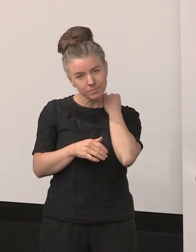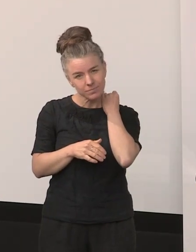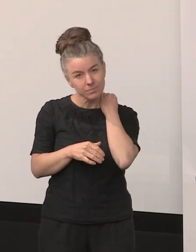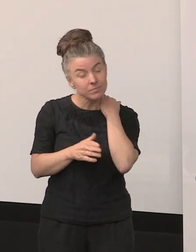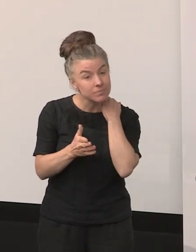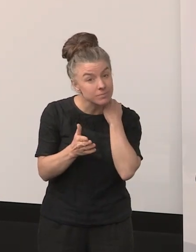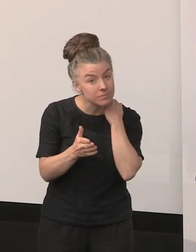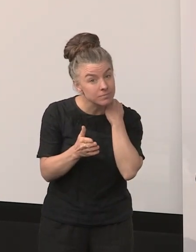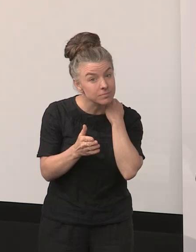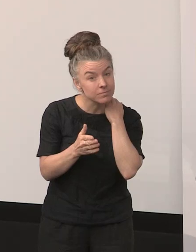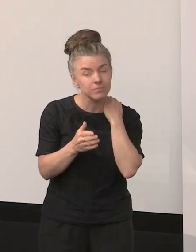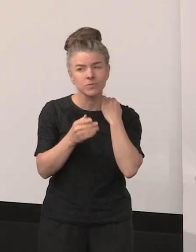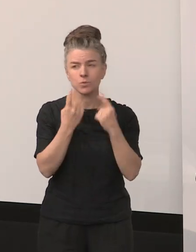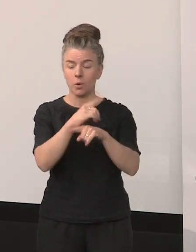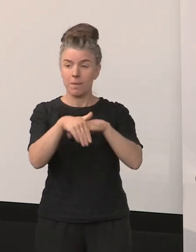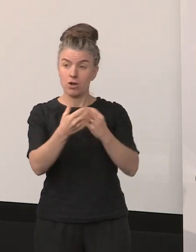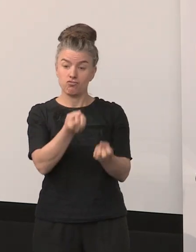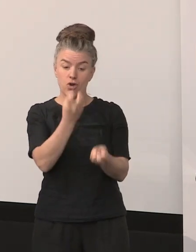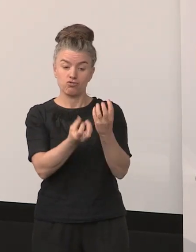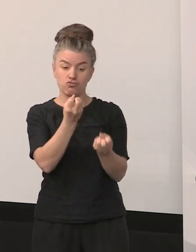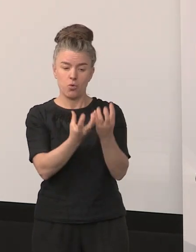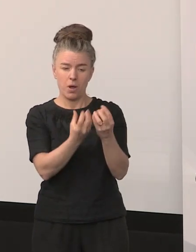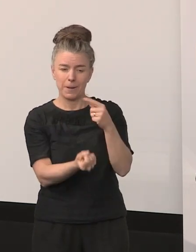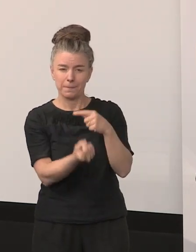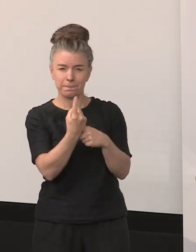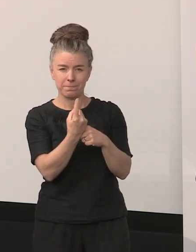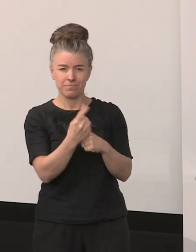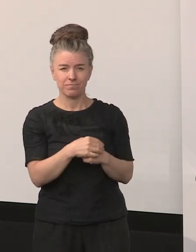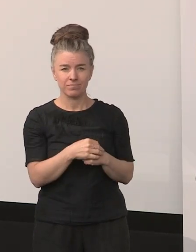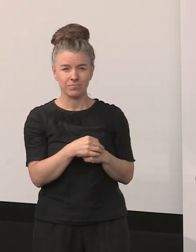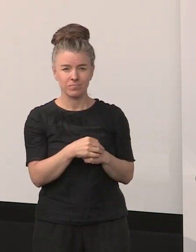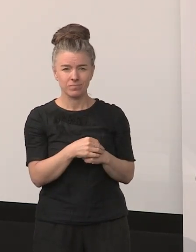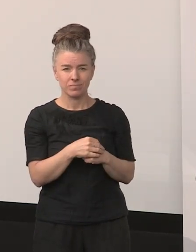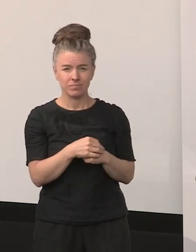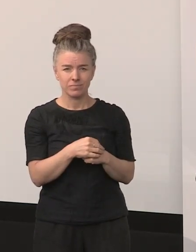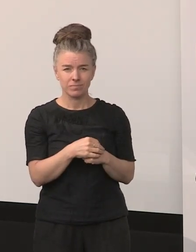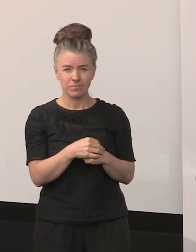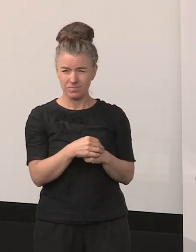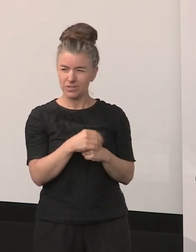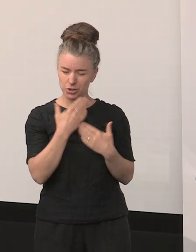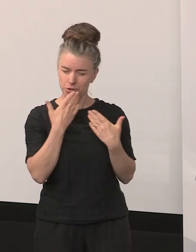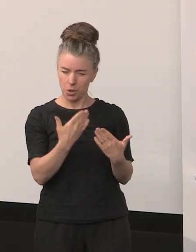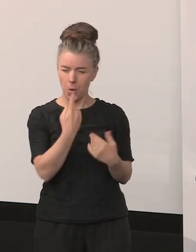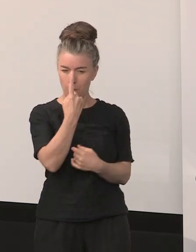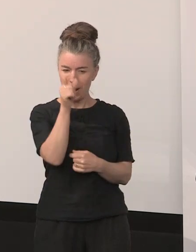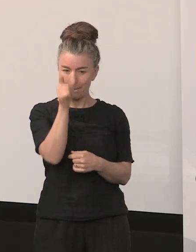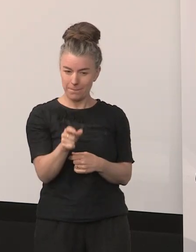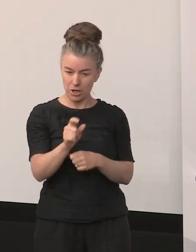someone else. But I will come back to you. Did that... With